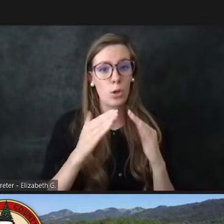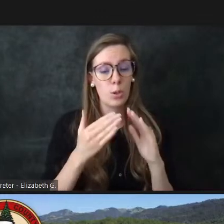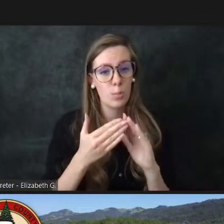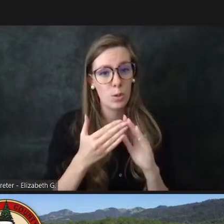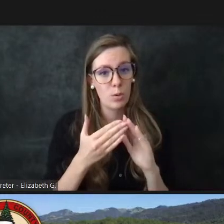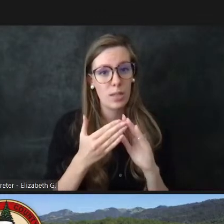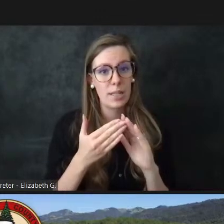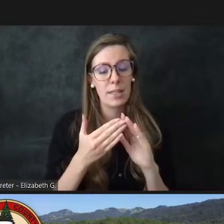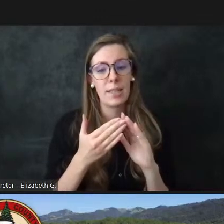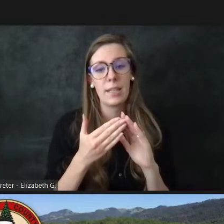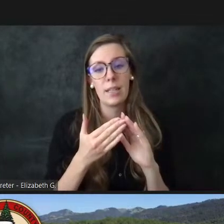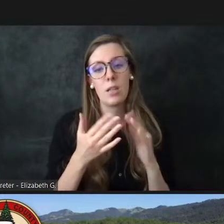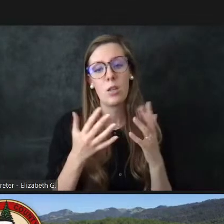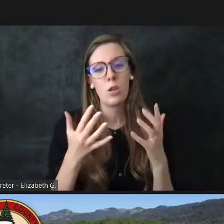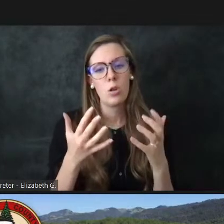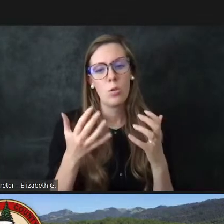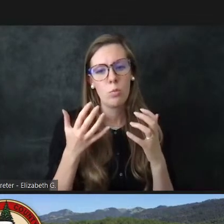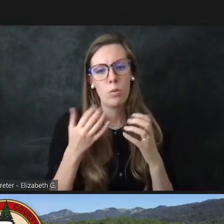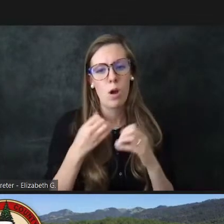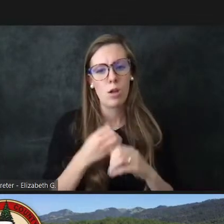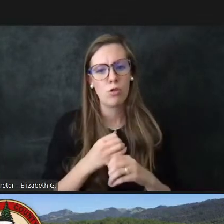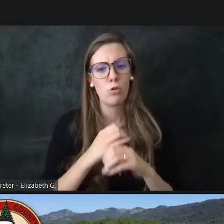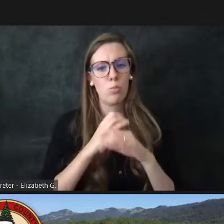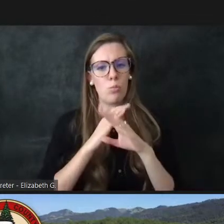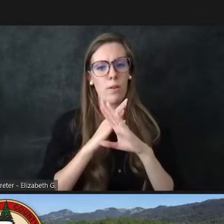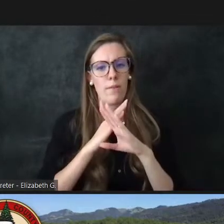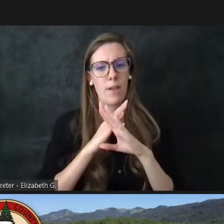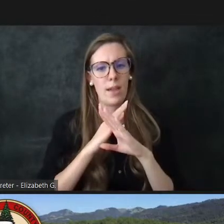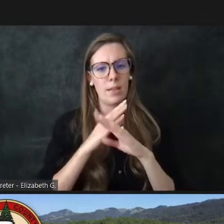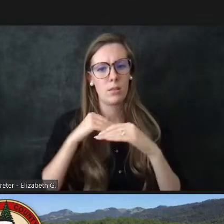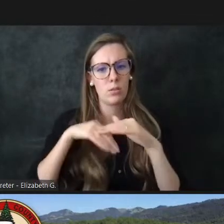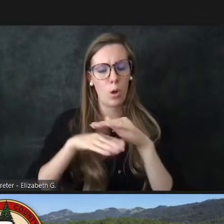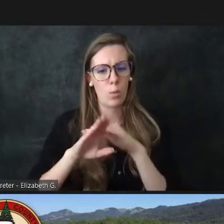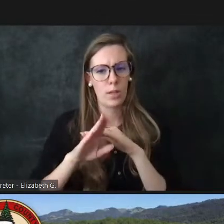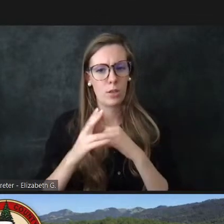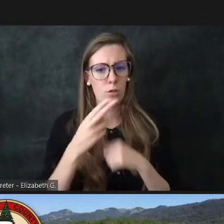We want to prevent all the hospitalizations and death like we saw